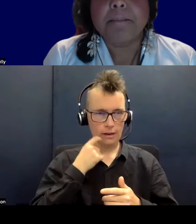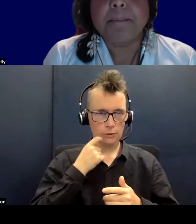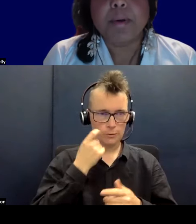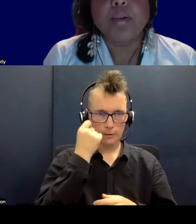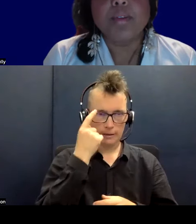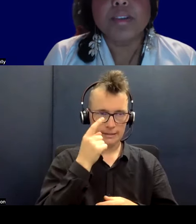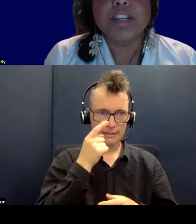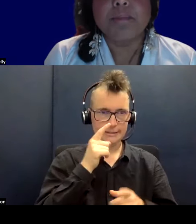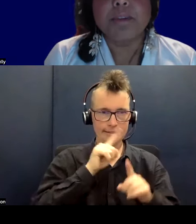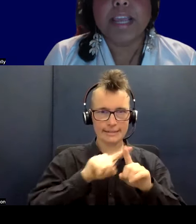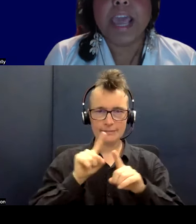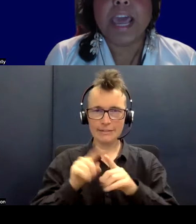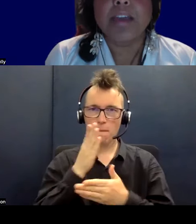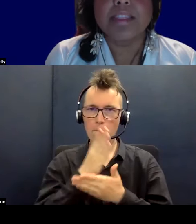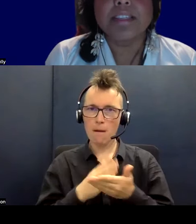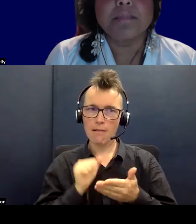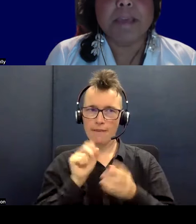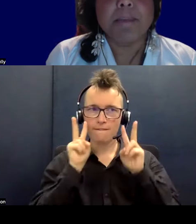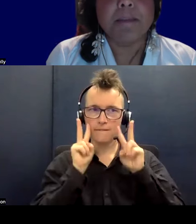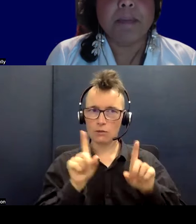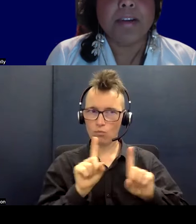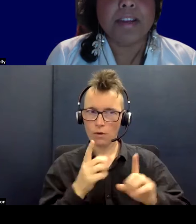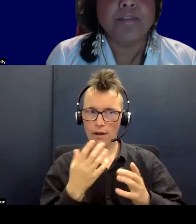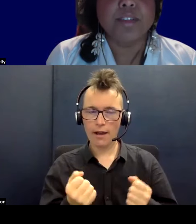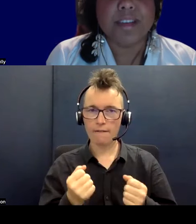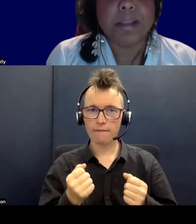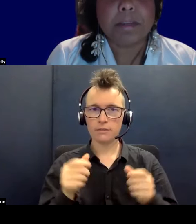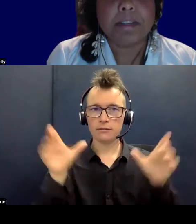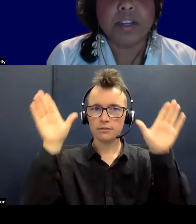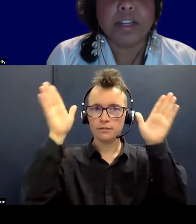but we're also interpreting how this may be a barrier for development and learning.